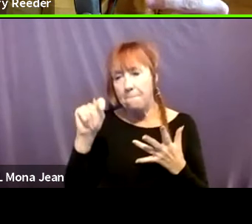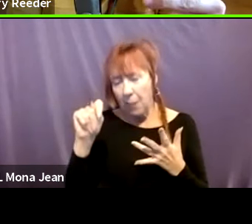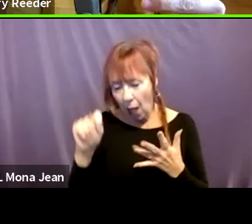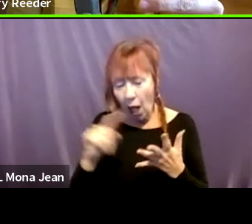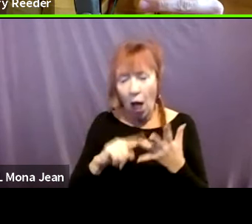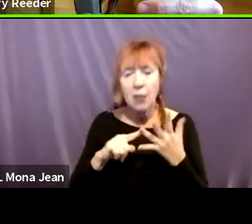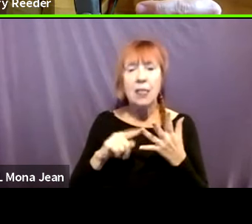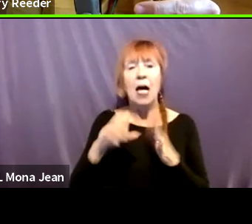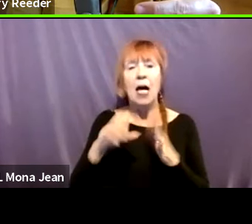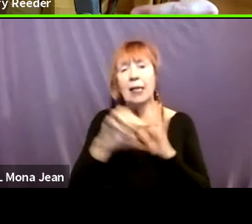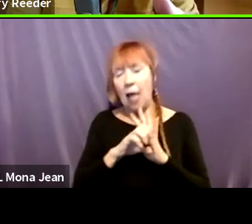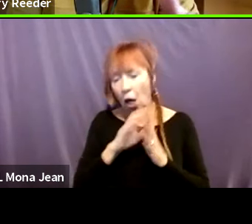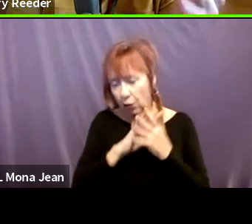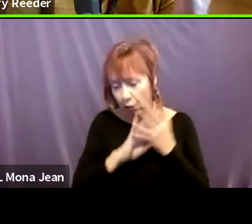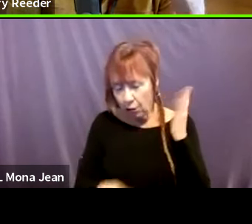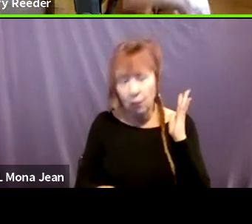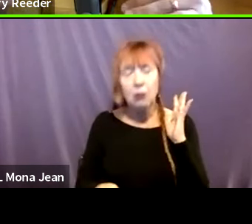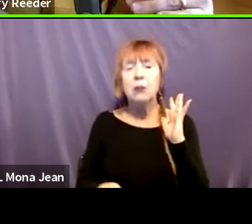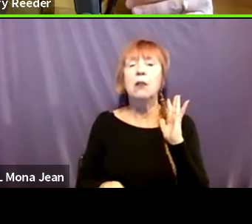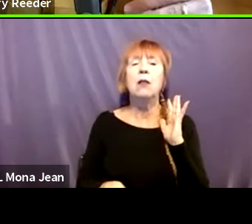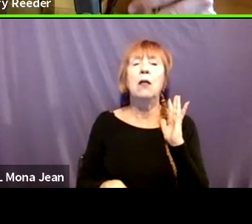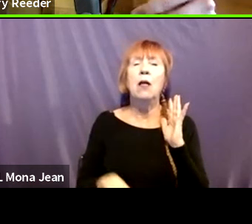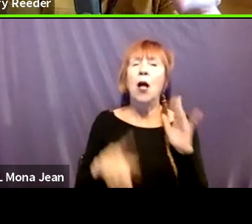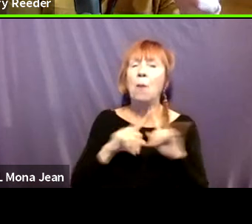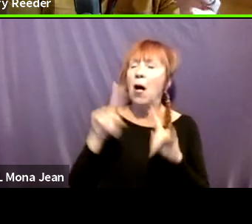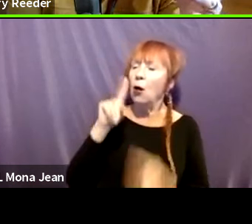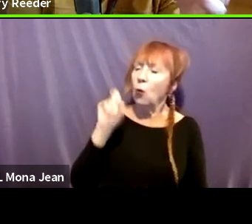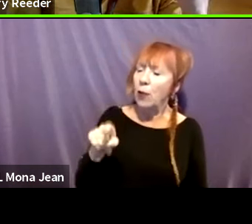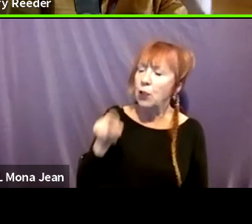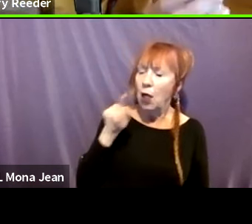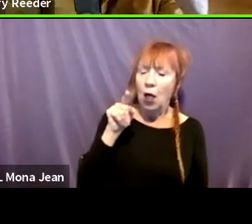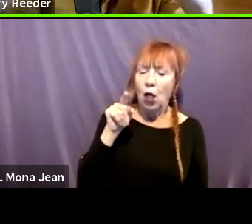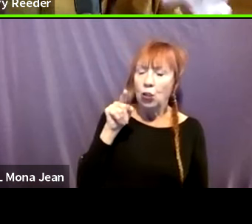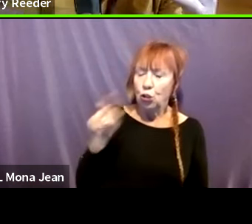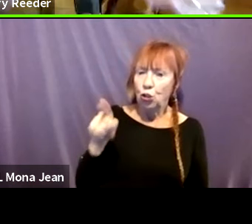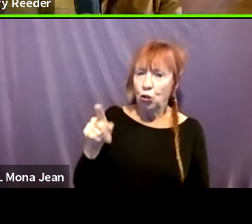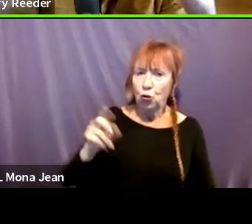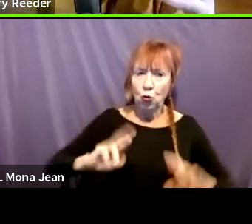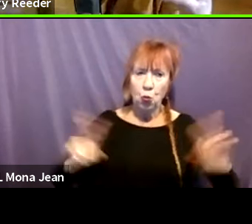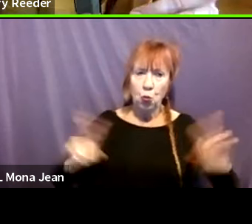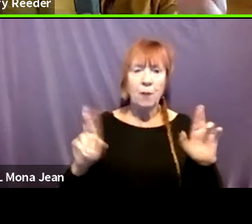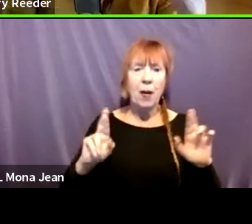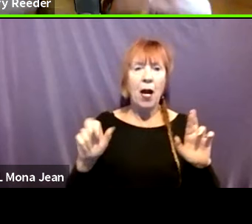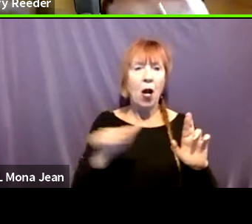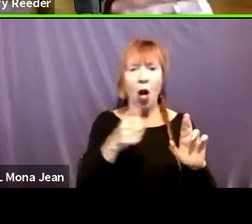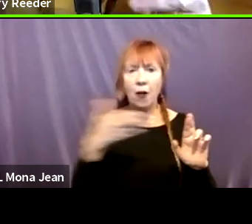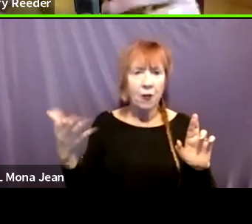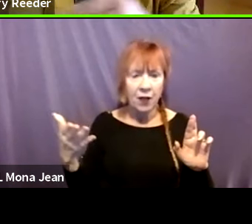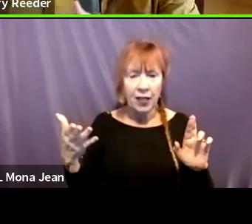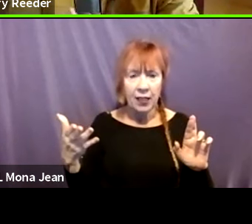but do you prepare anything else when you go into pitch, like personally?